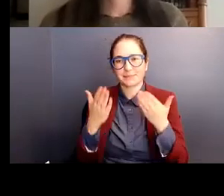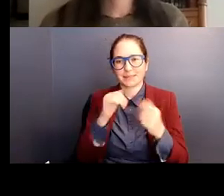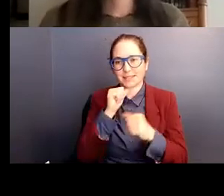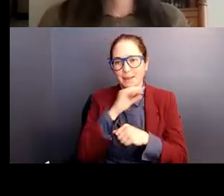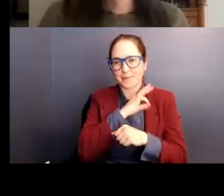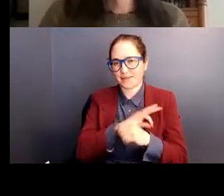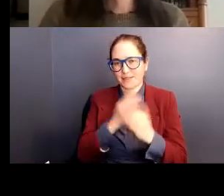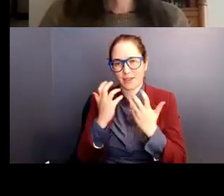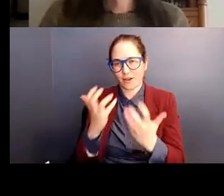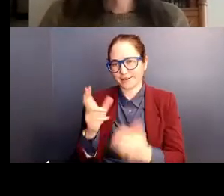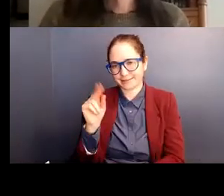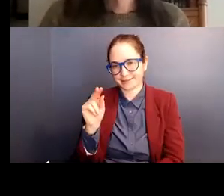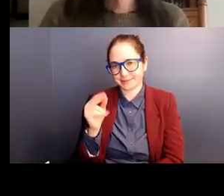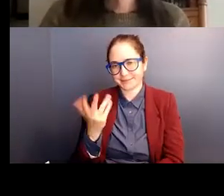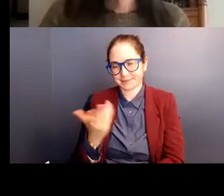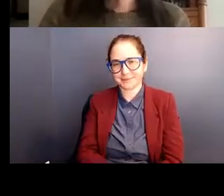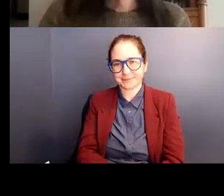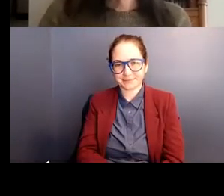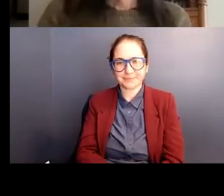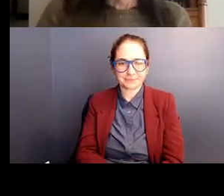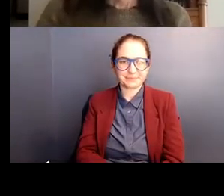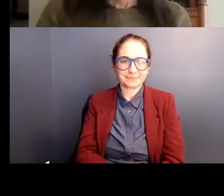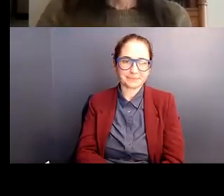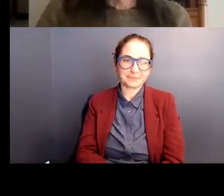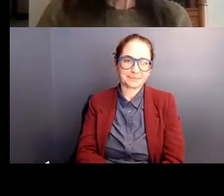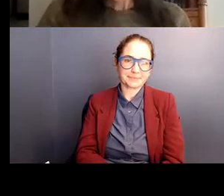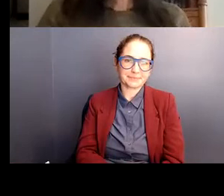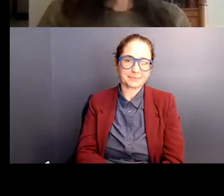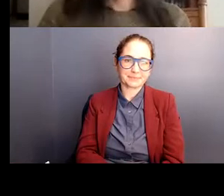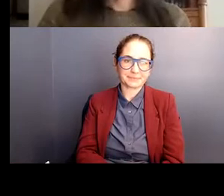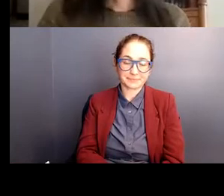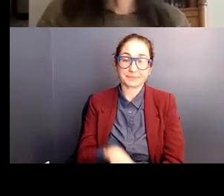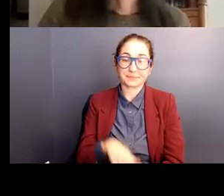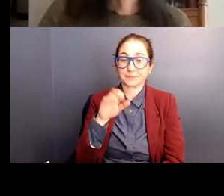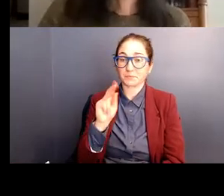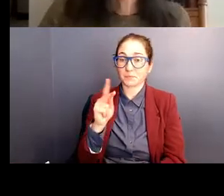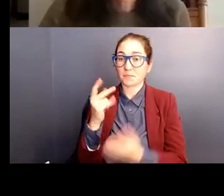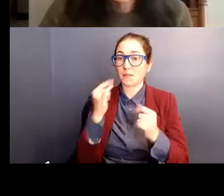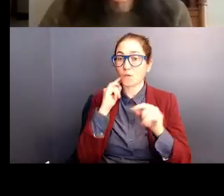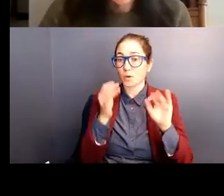audience. So captioning is a whole other thing to talk